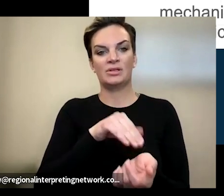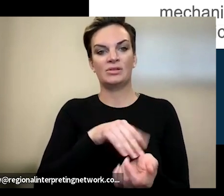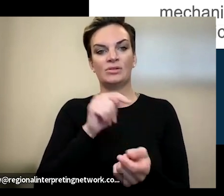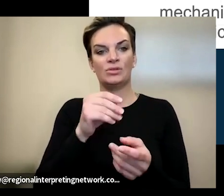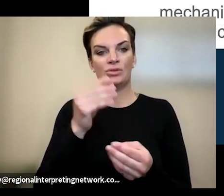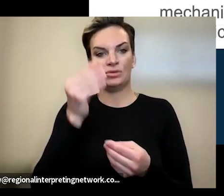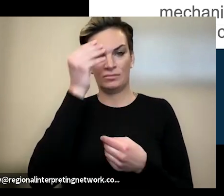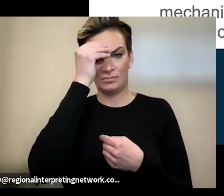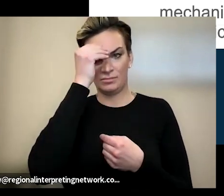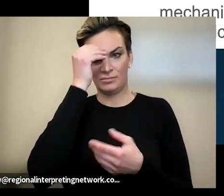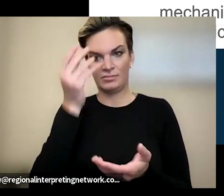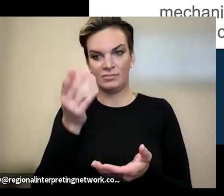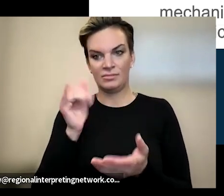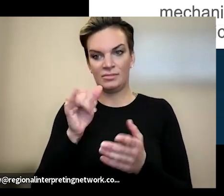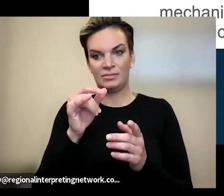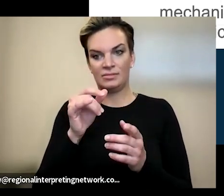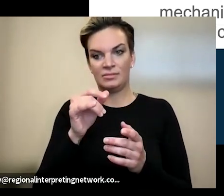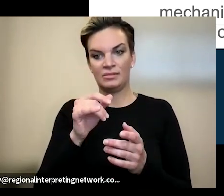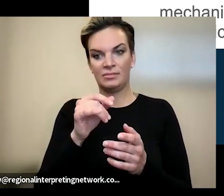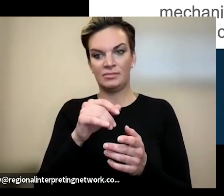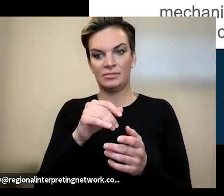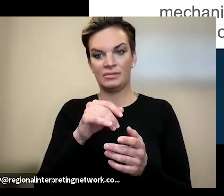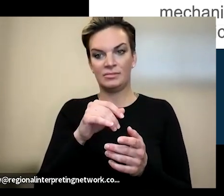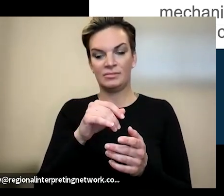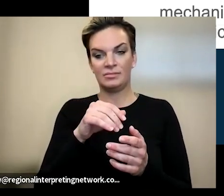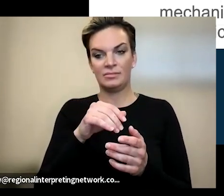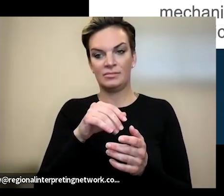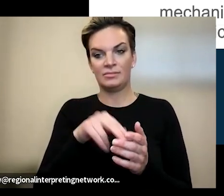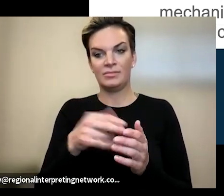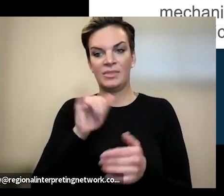just to clarify the terminology that's anamnesis, refers to a self-reported medical history, so that